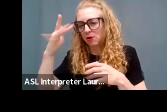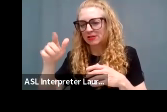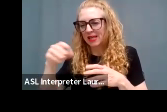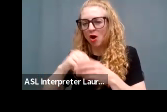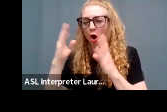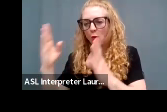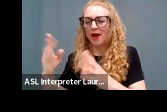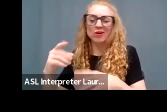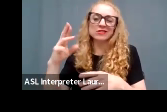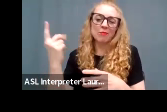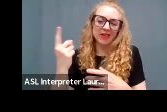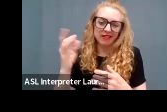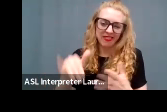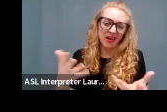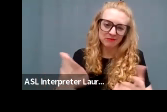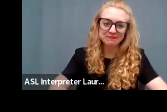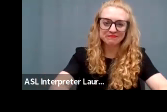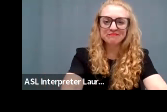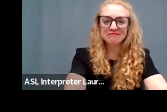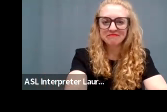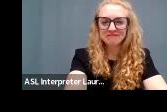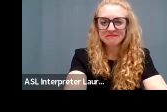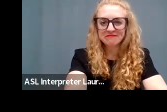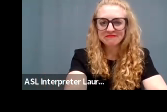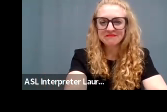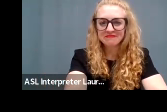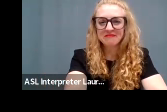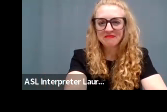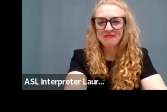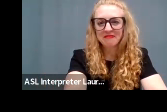about that in a planning process or whatever um and new systems just take a while to settle in